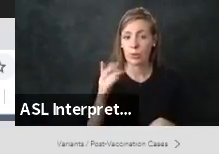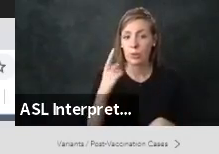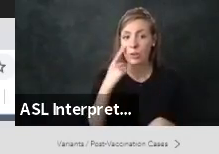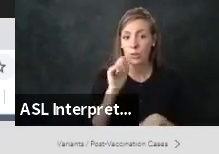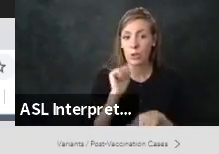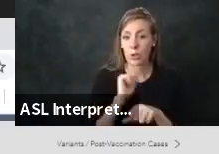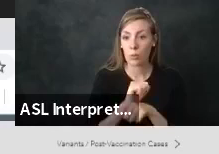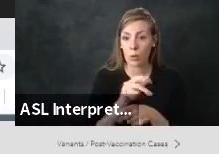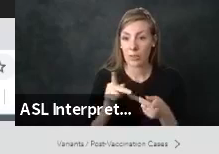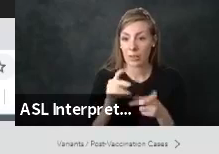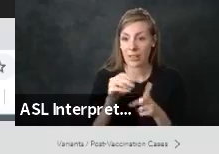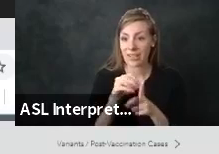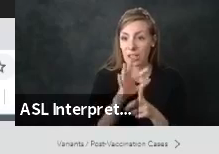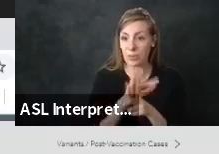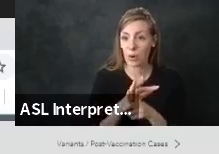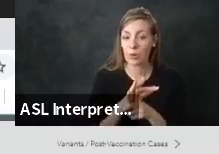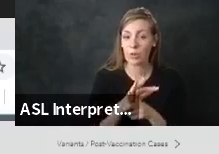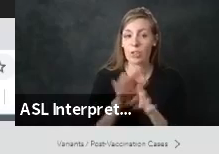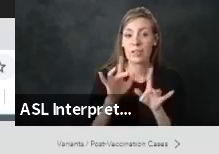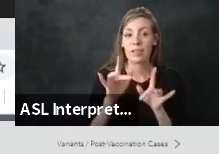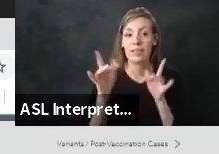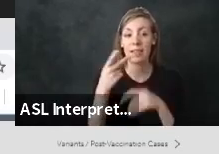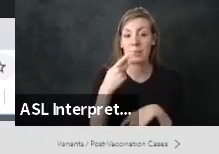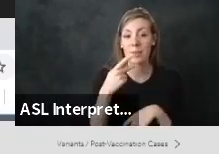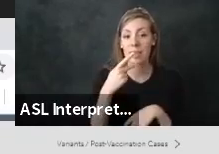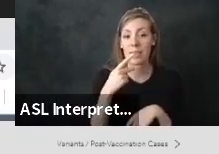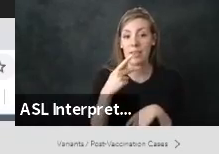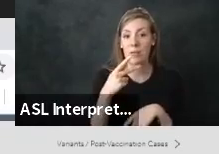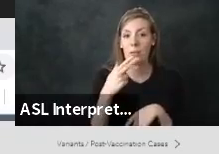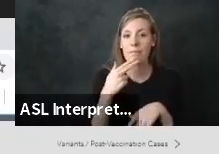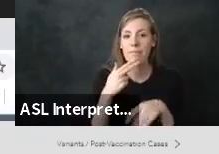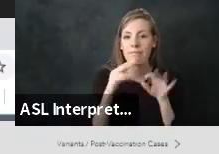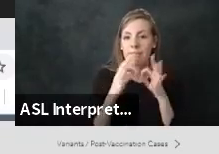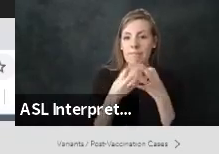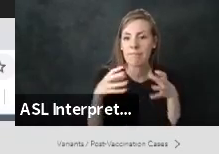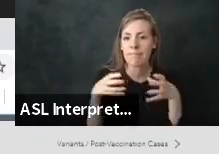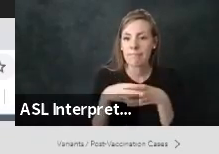exposures like pink in small gatherings gatherings with twelve or less people